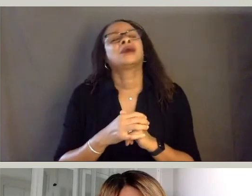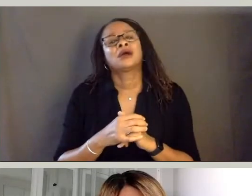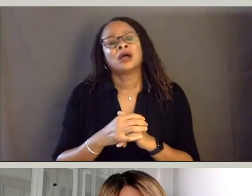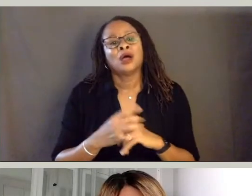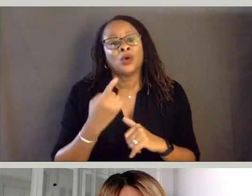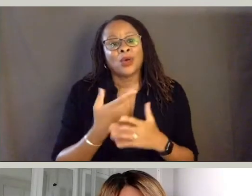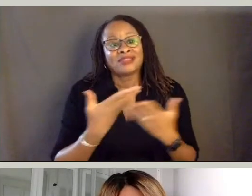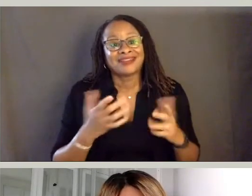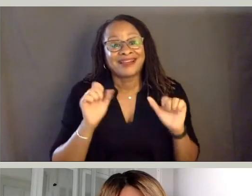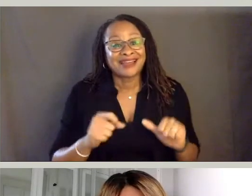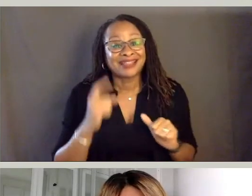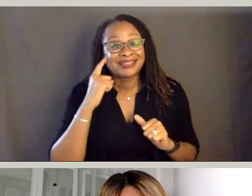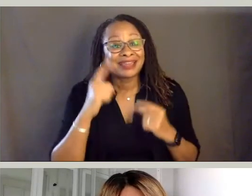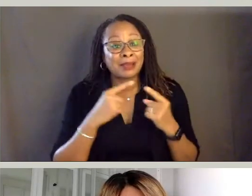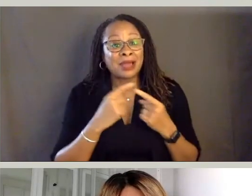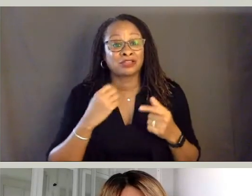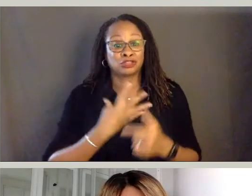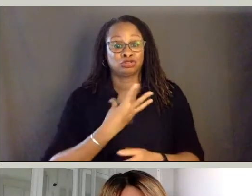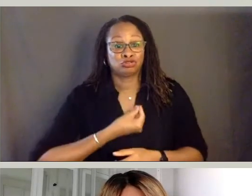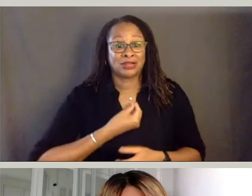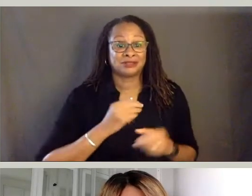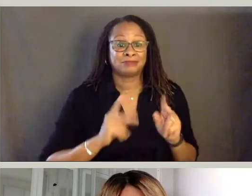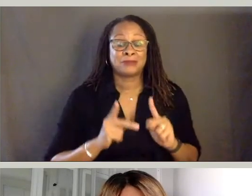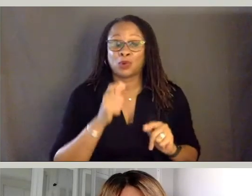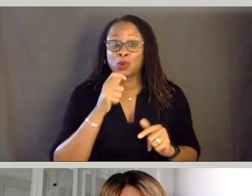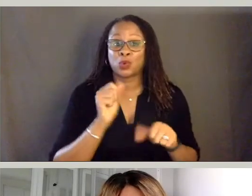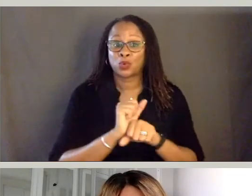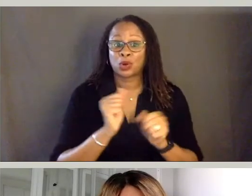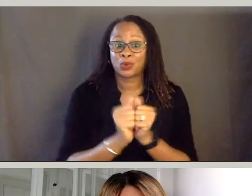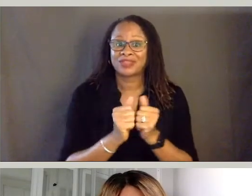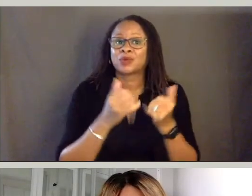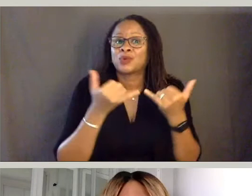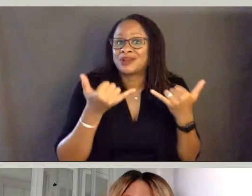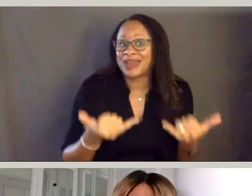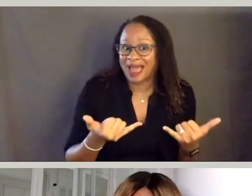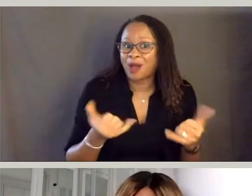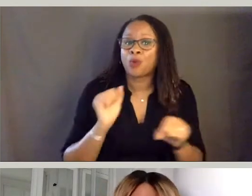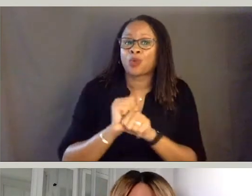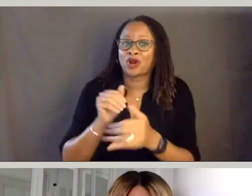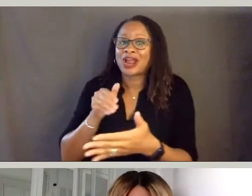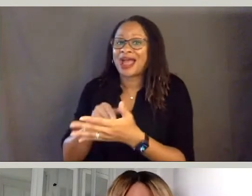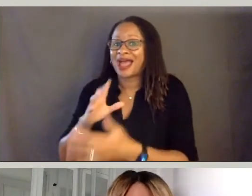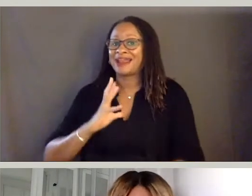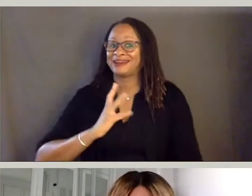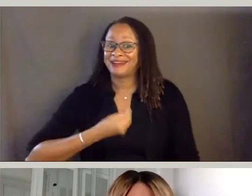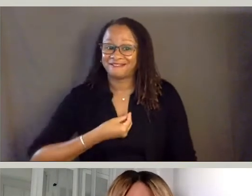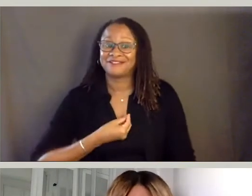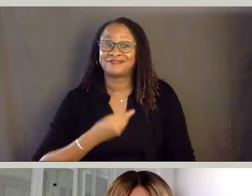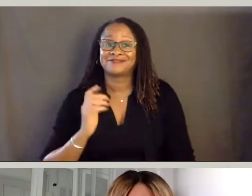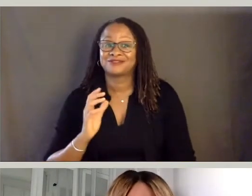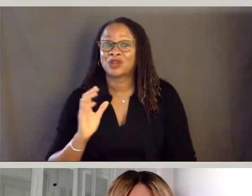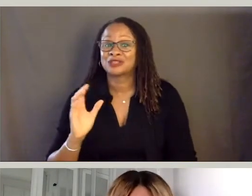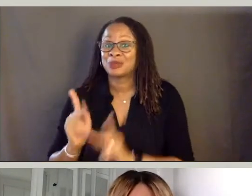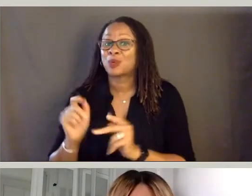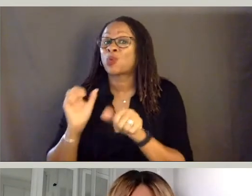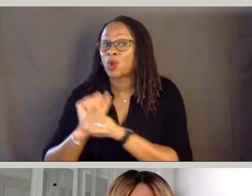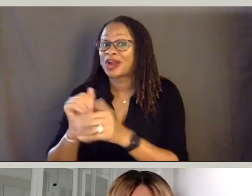there were trans people that we had worked with who are now working at Netflix, and so, there were conversations that were happening